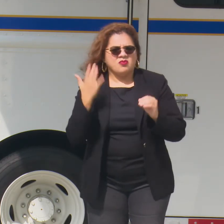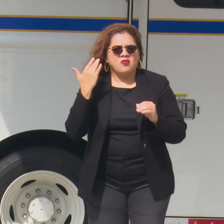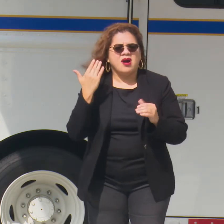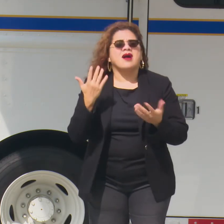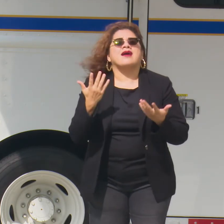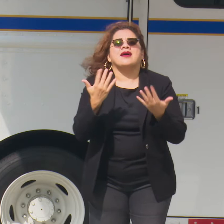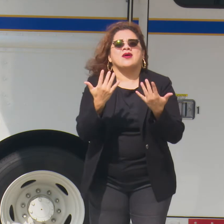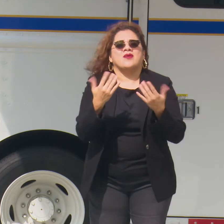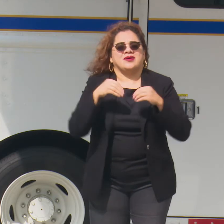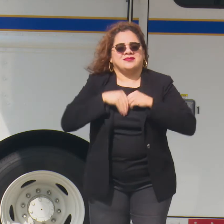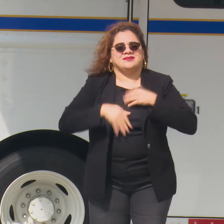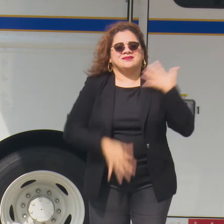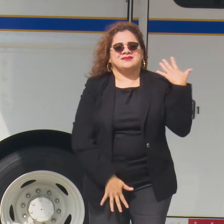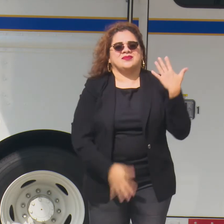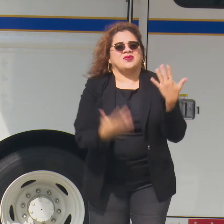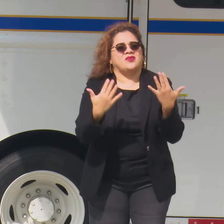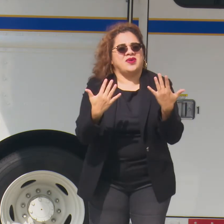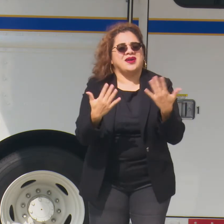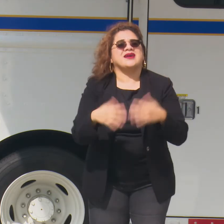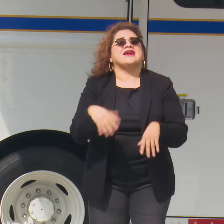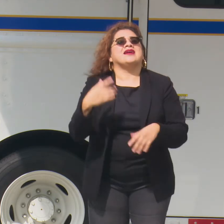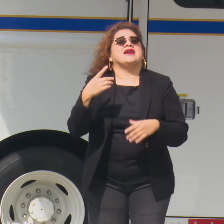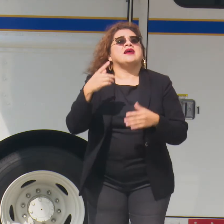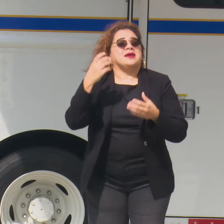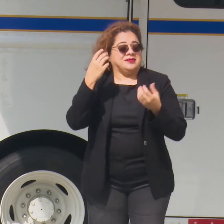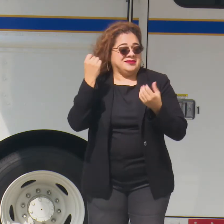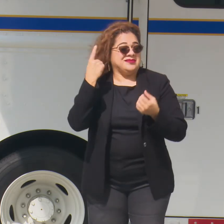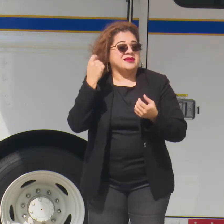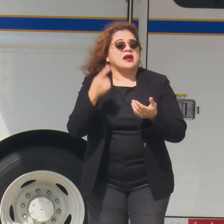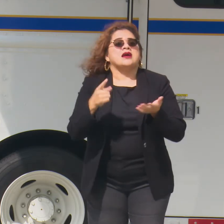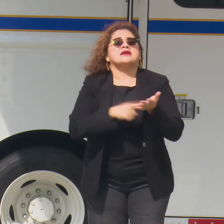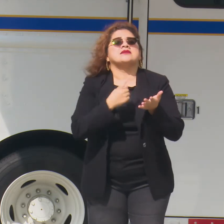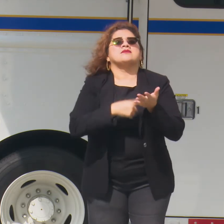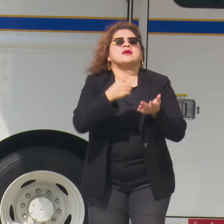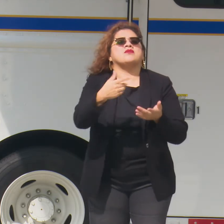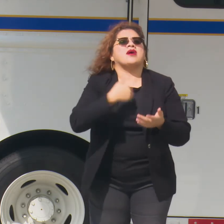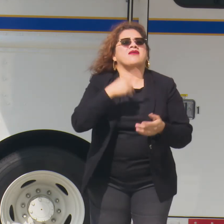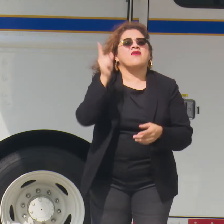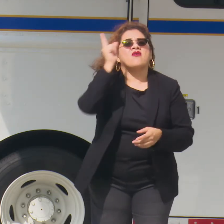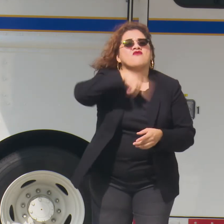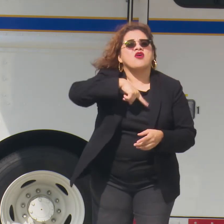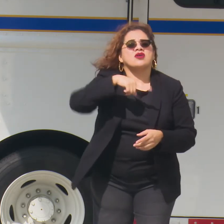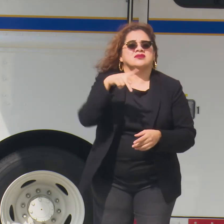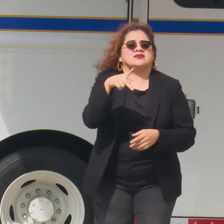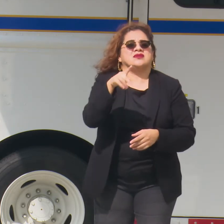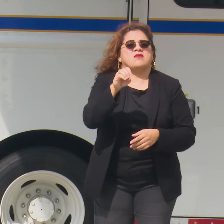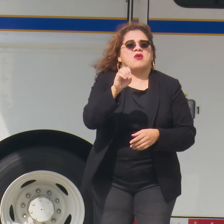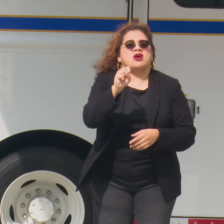It's very uncommon to have what we call a false positive. So if you get a positive test there's a 99 percent